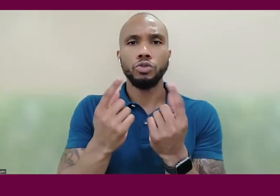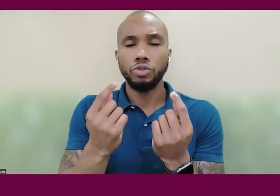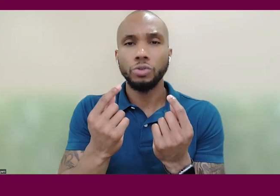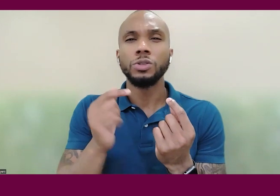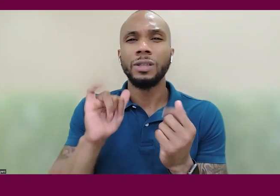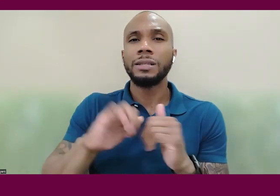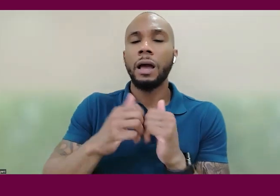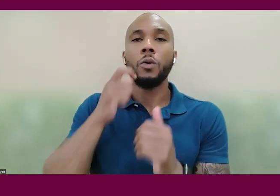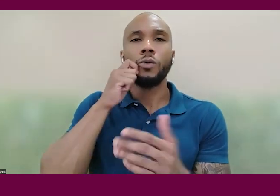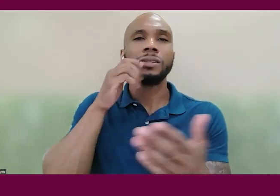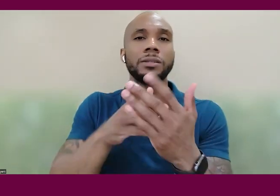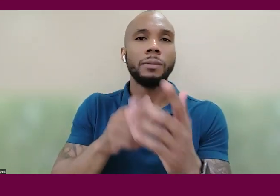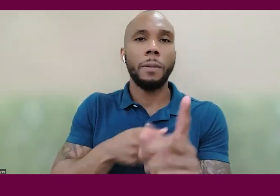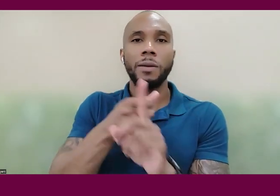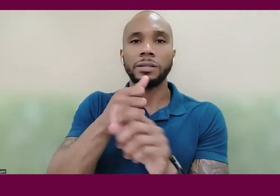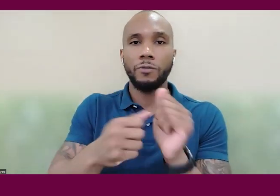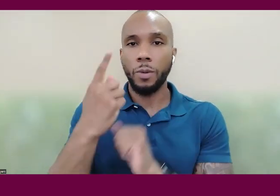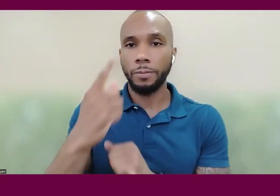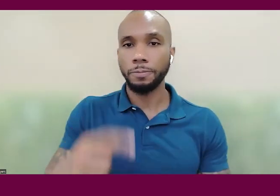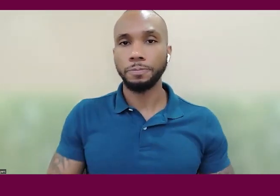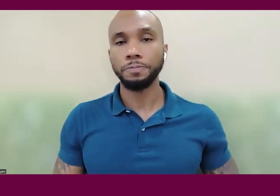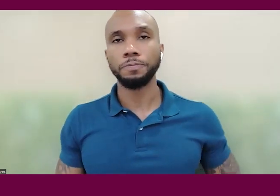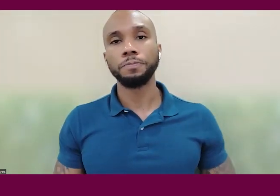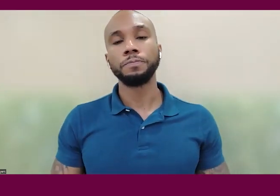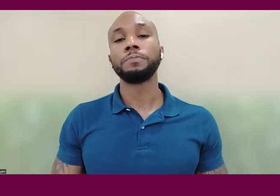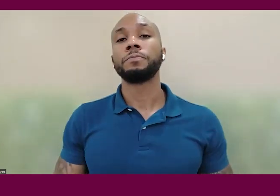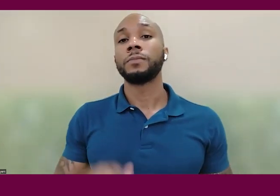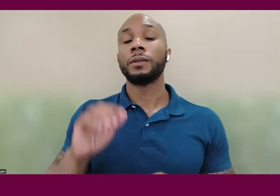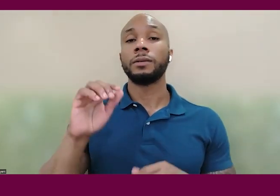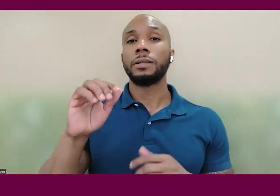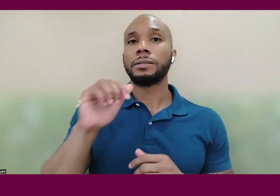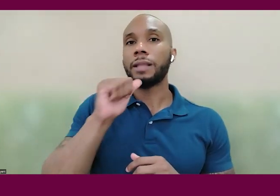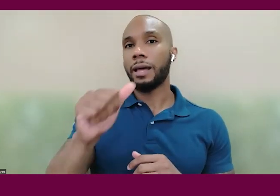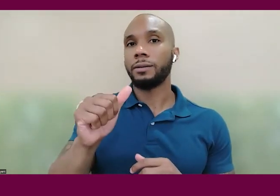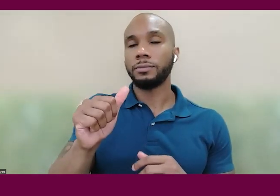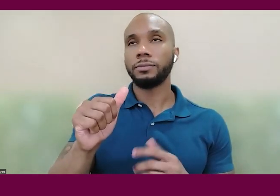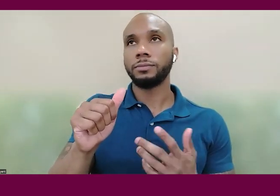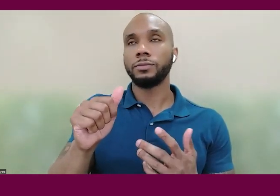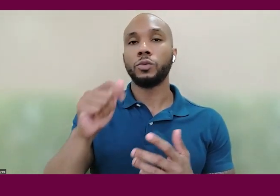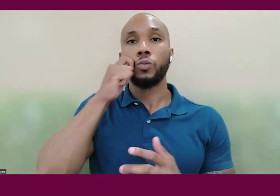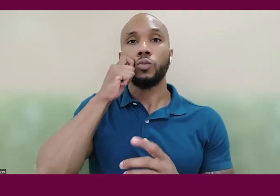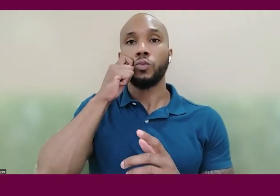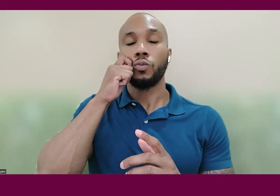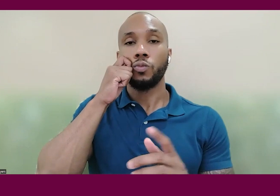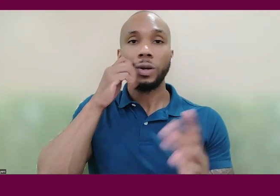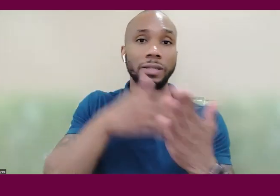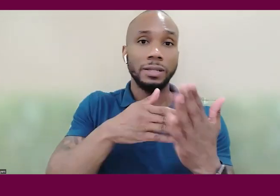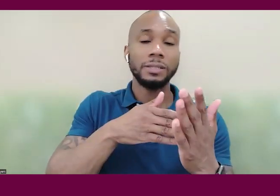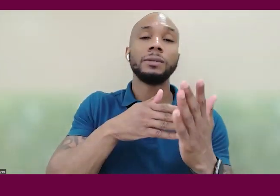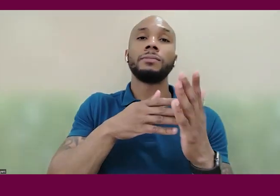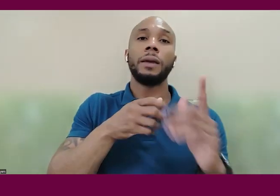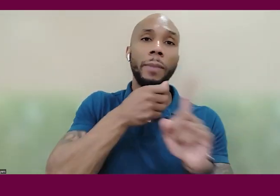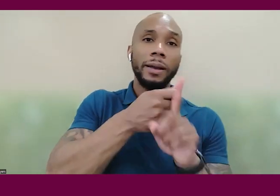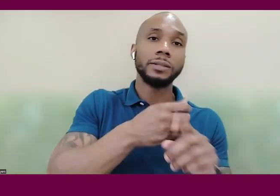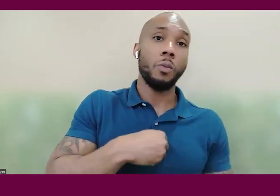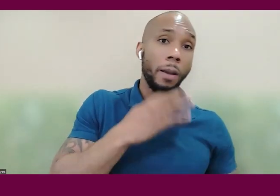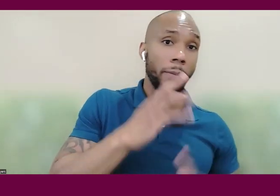That's how racism affects everybody. That's not a racism affecting white people thing.